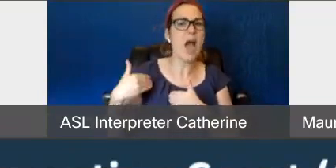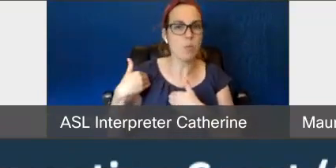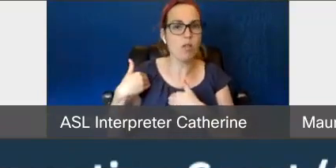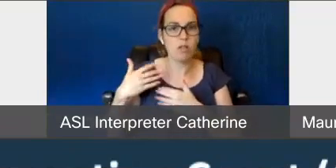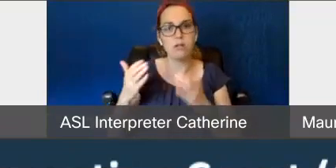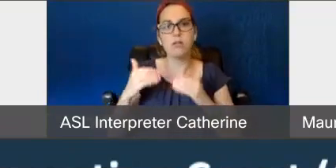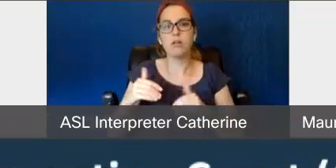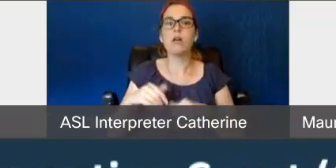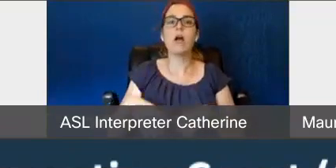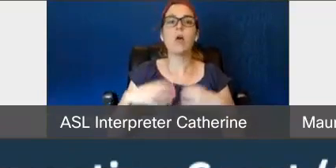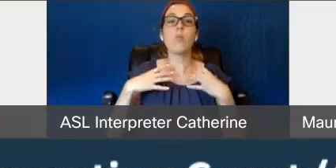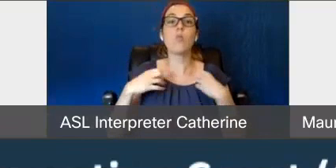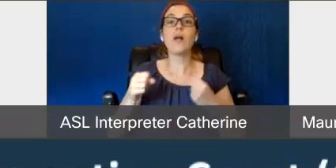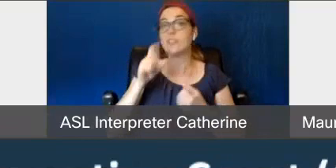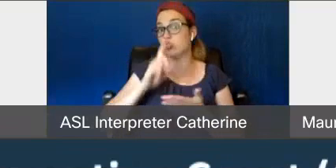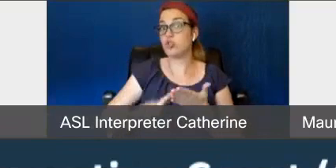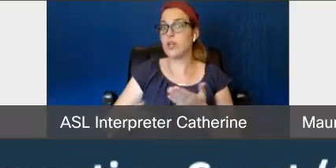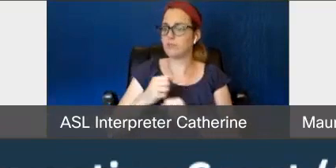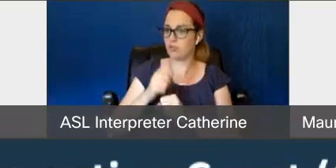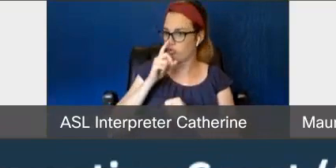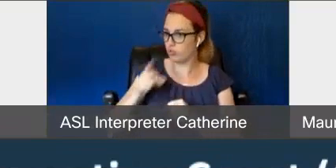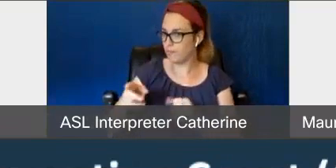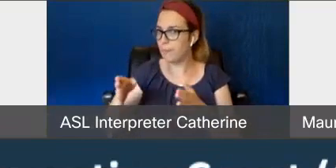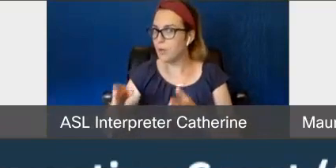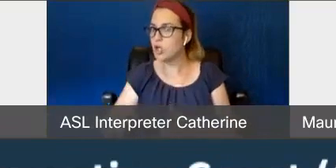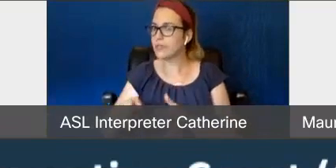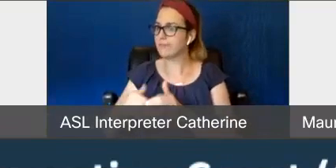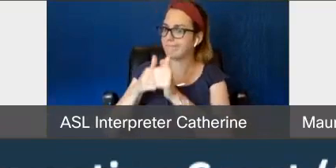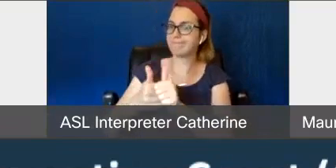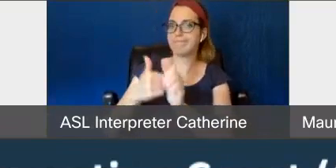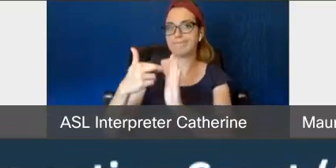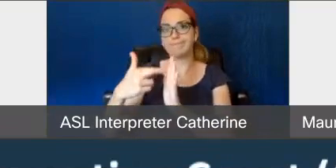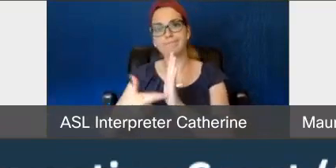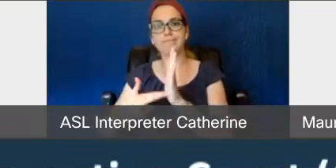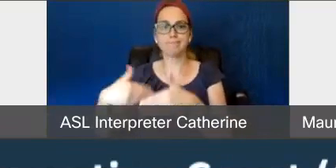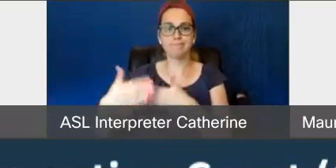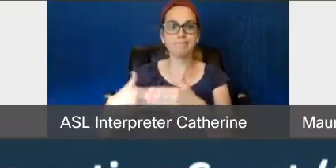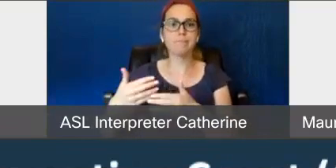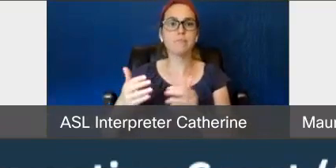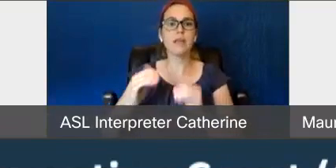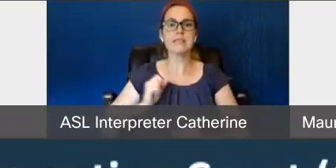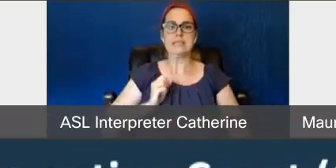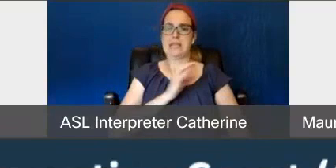wellness checks is to make sure they're following through, it dictates of the program. We all know what staffing is so I'm gonna skip staffing.